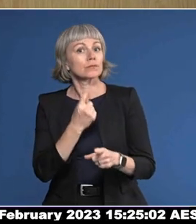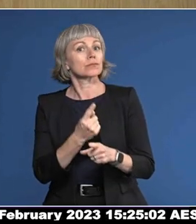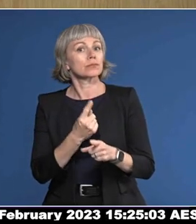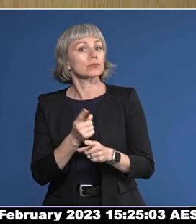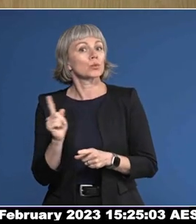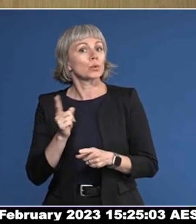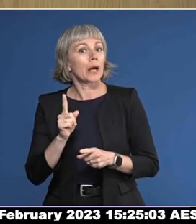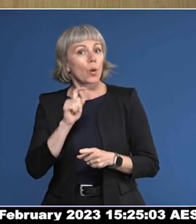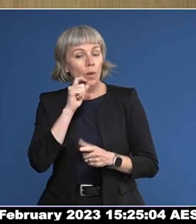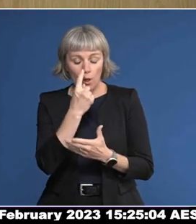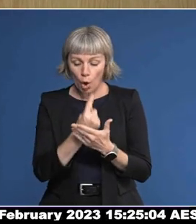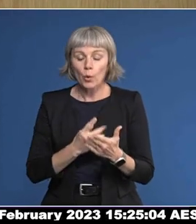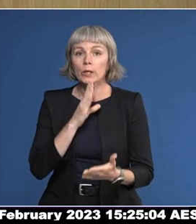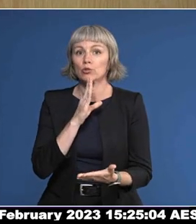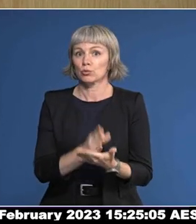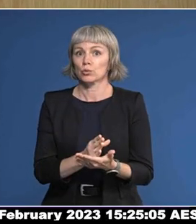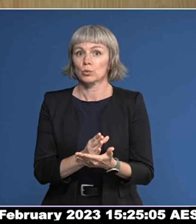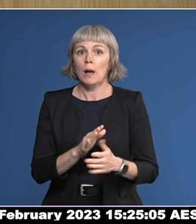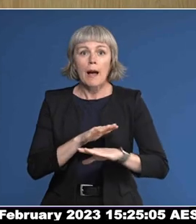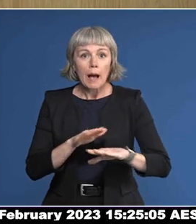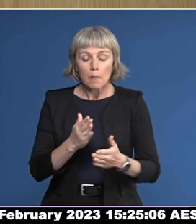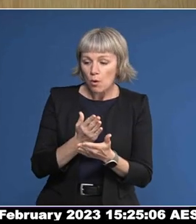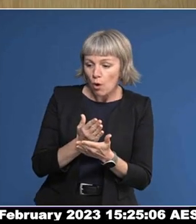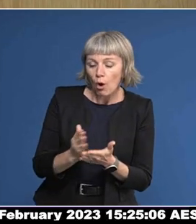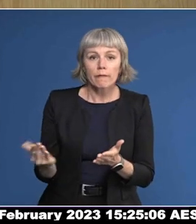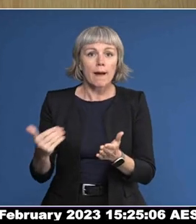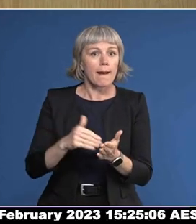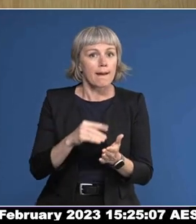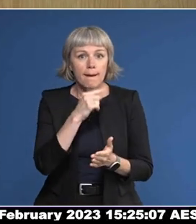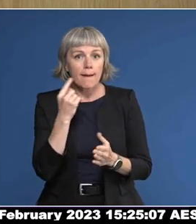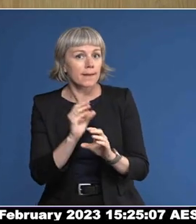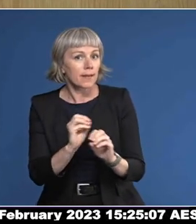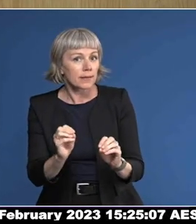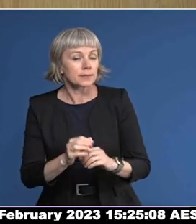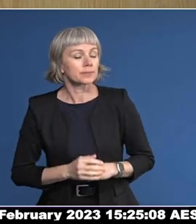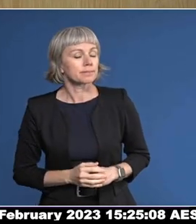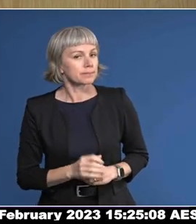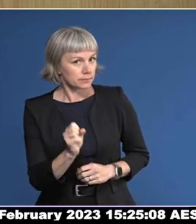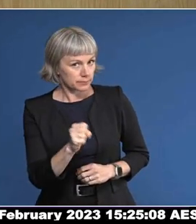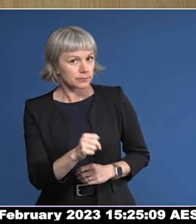will be the truth, the whole truth and nothing but the truth? Yes Thank you very much.